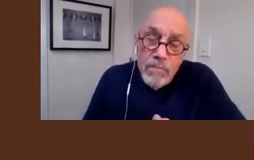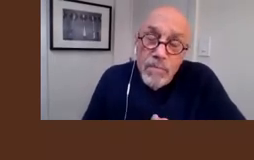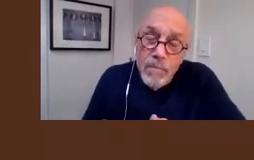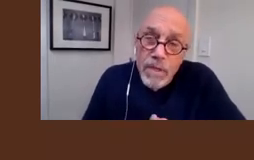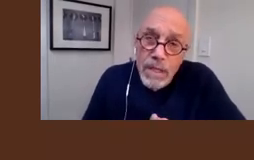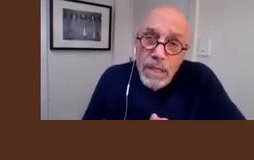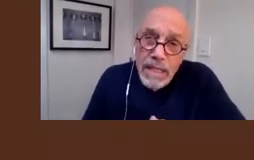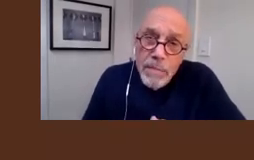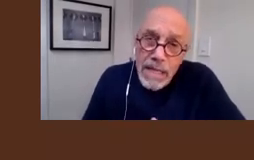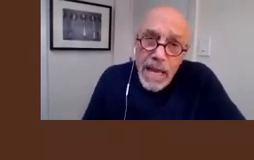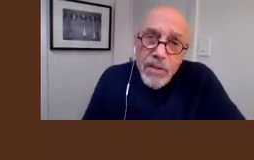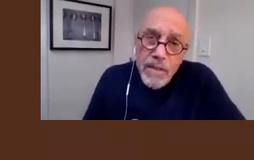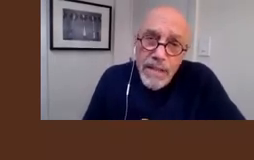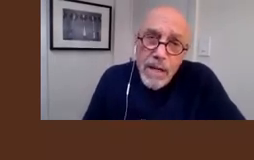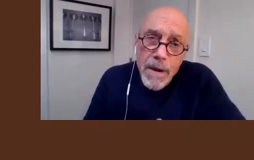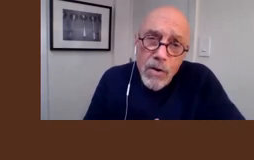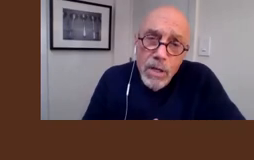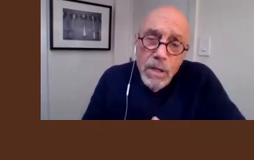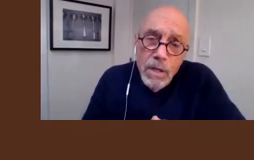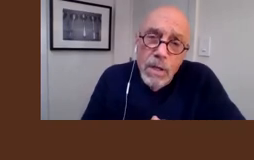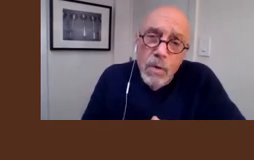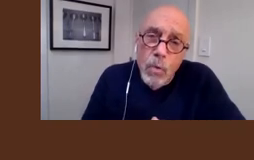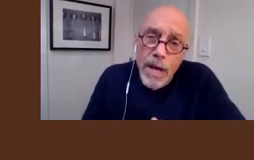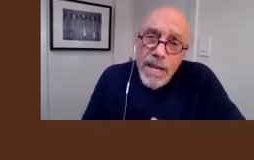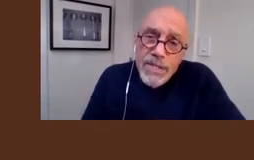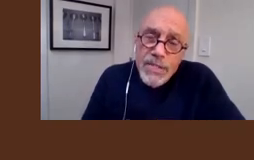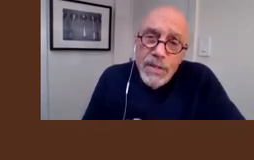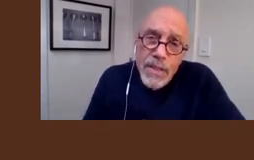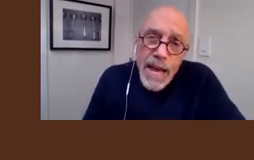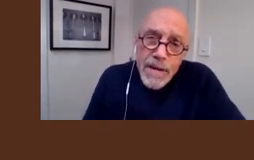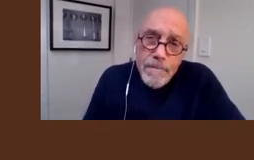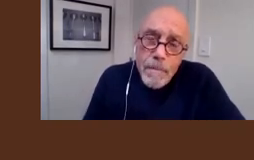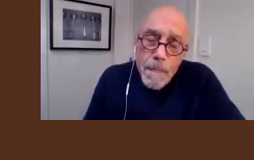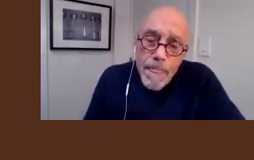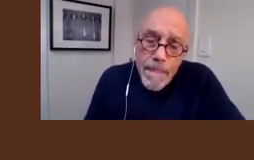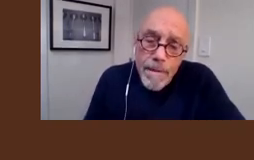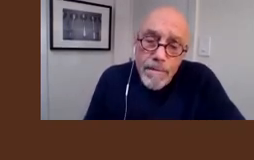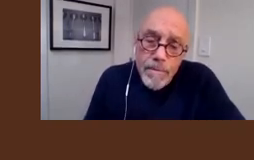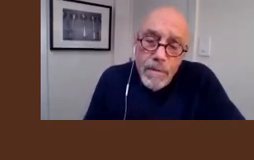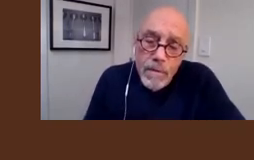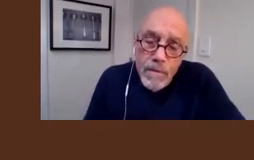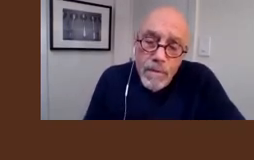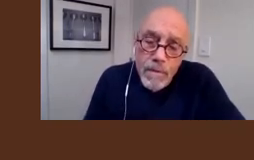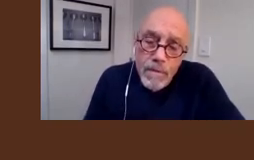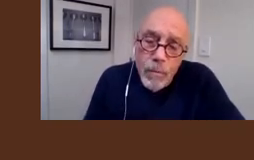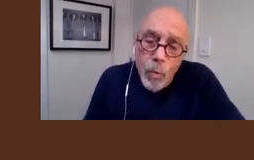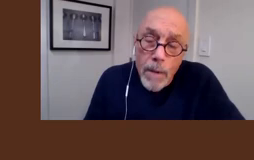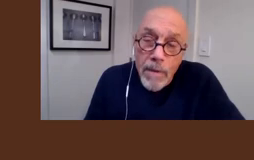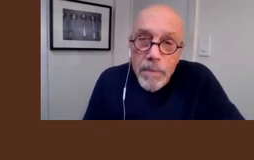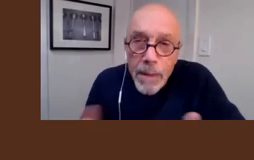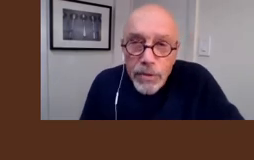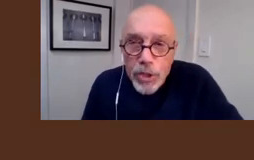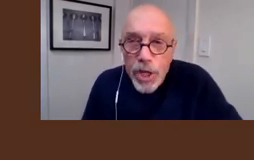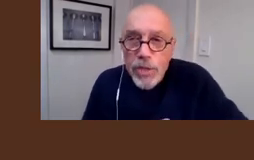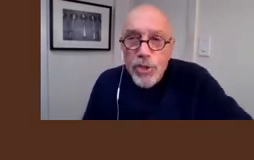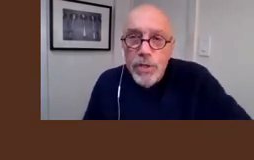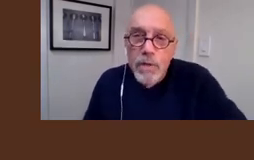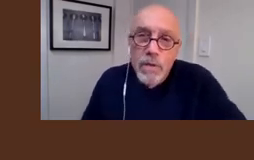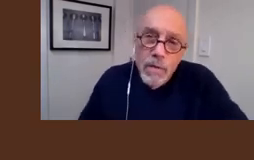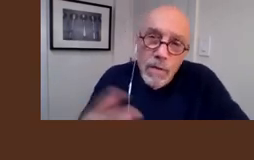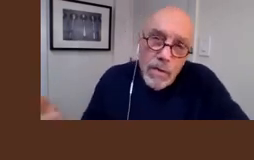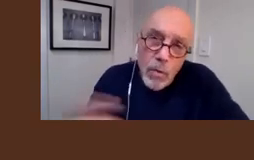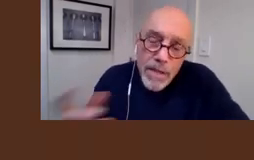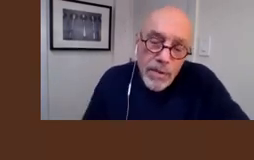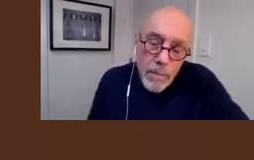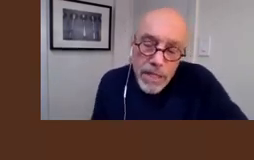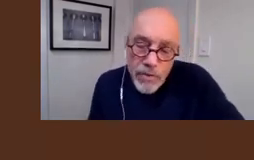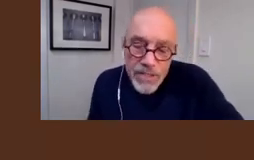But he began to think about ways that one might be able to change the way that the money